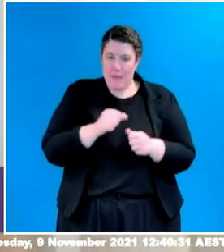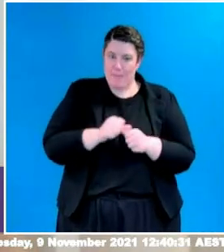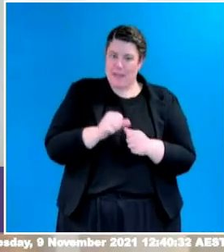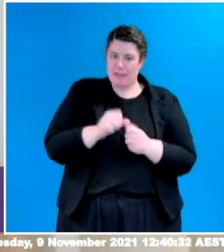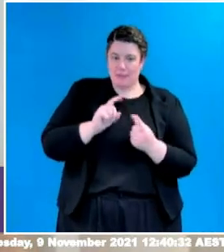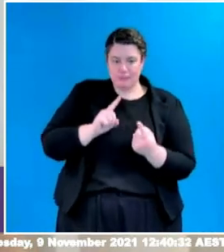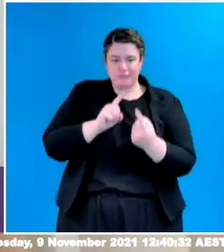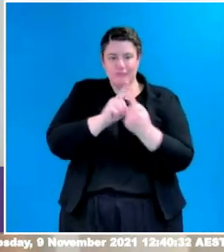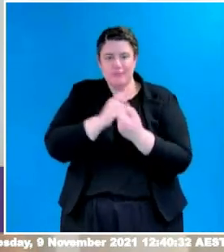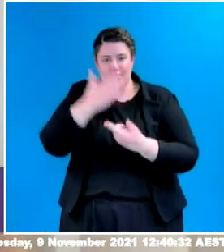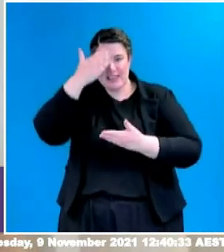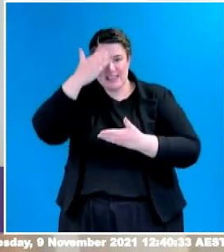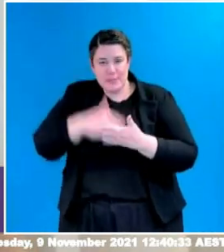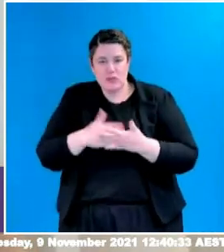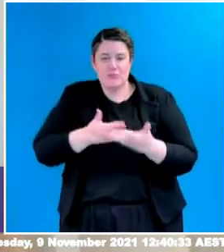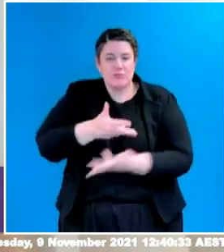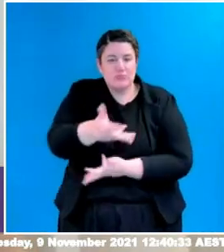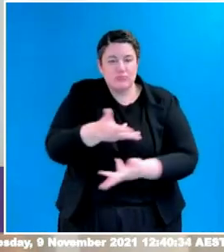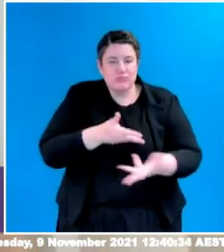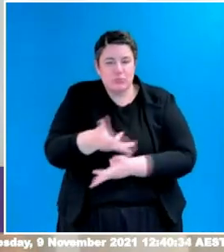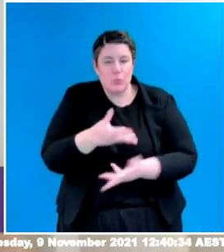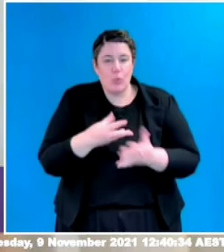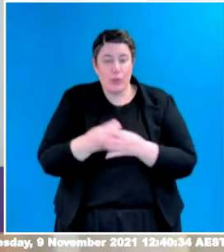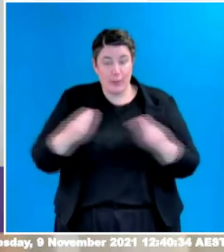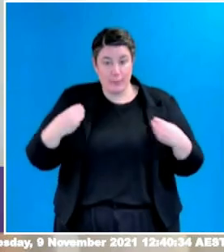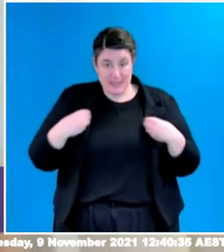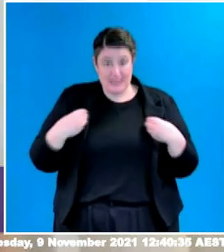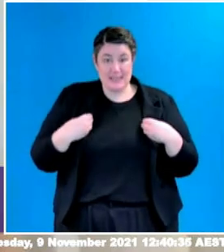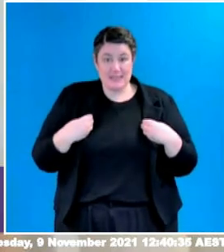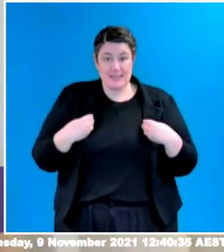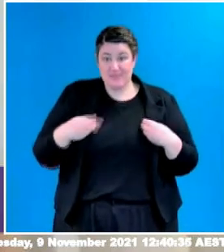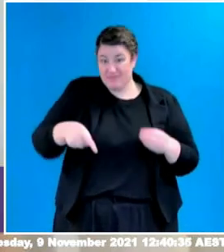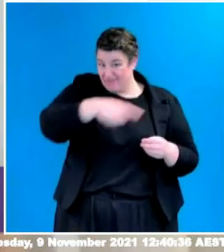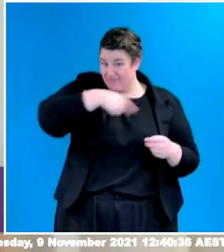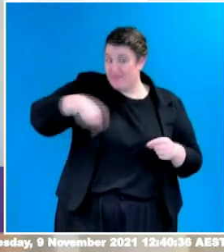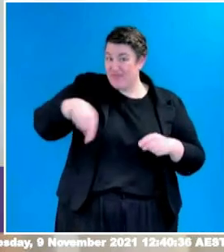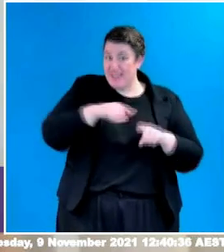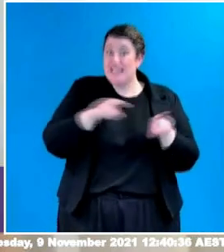want of a better word, are the ones that have a presence of disability in the